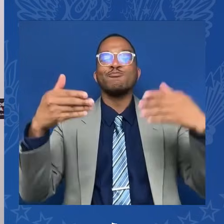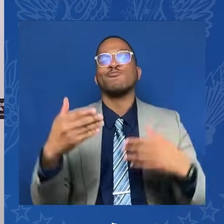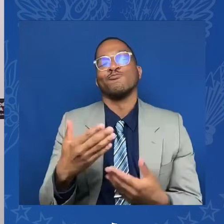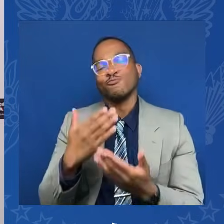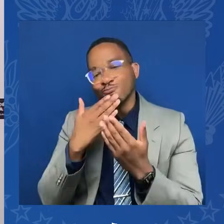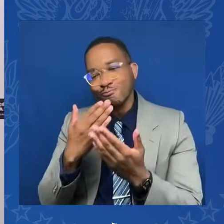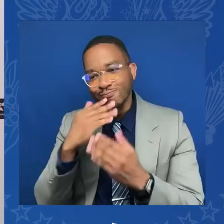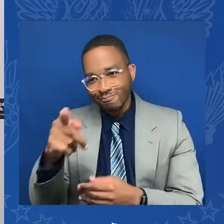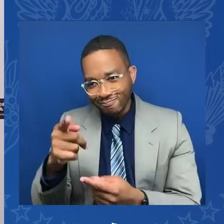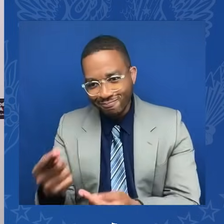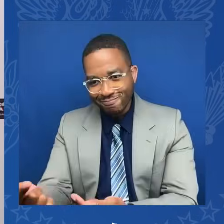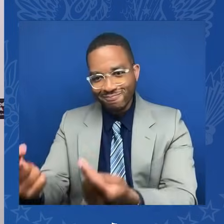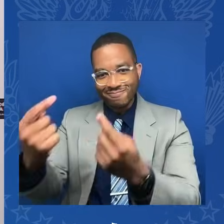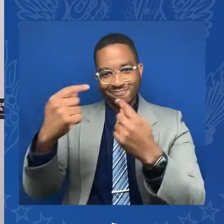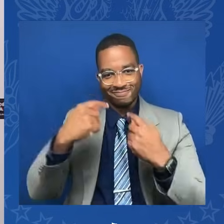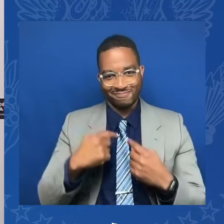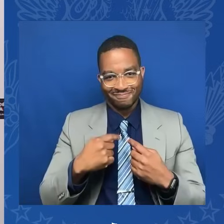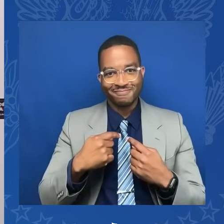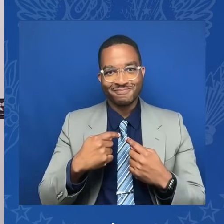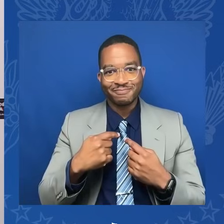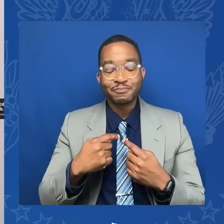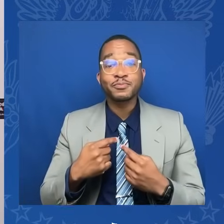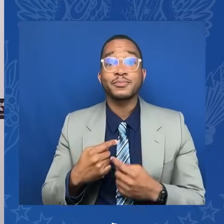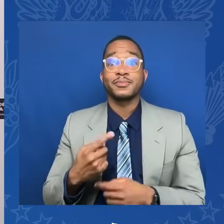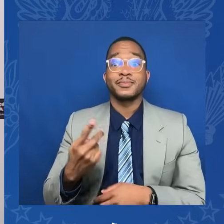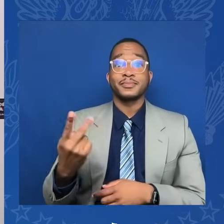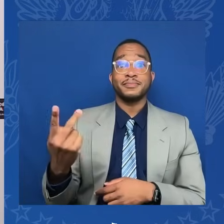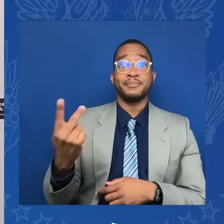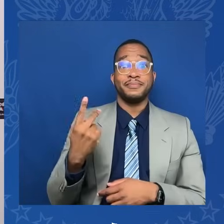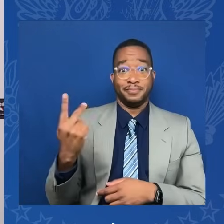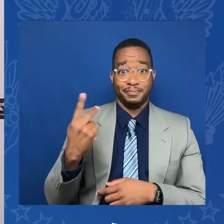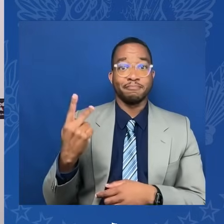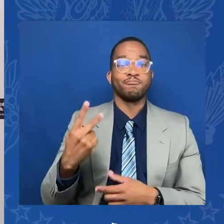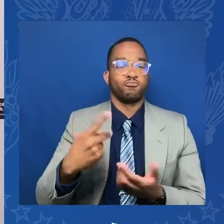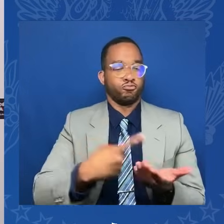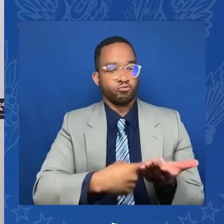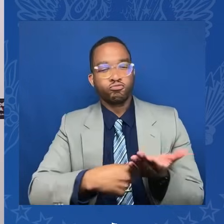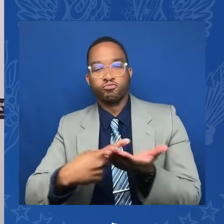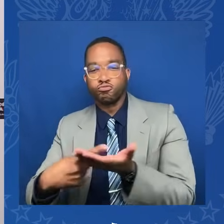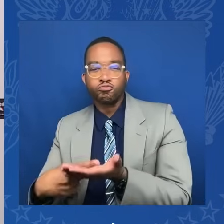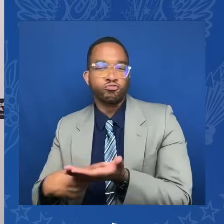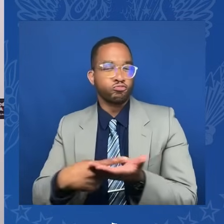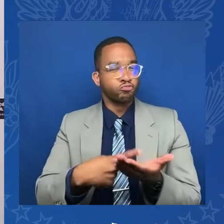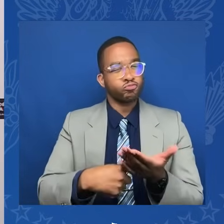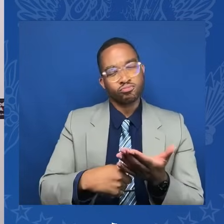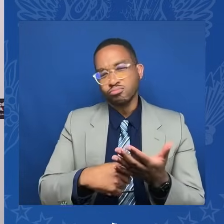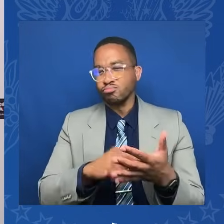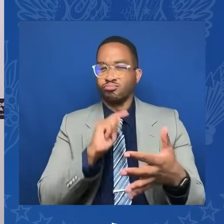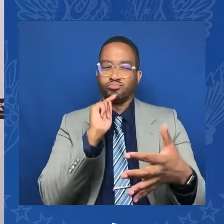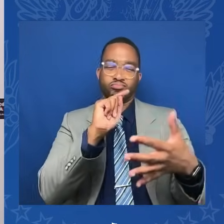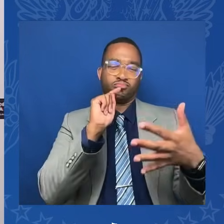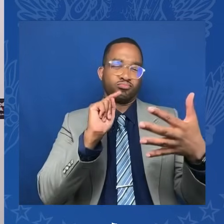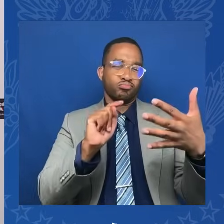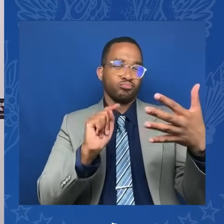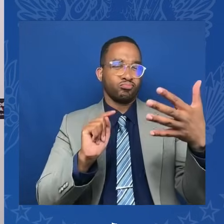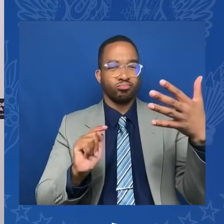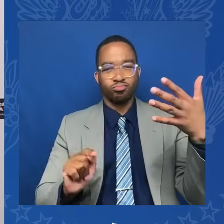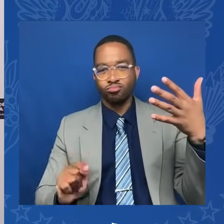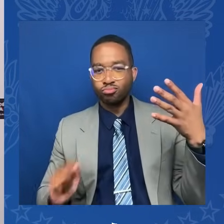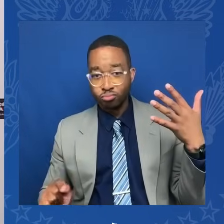we discussed the great issues that we are facing, the first of which being Ukraine.